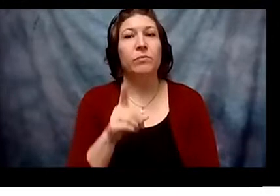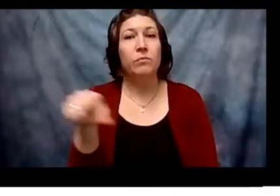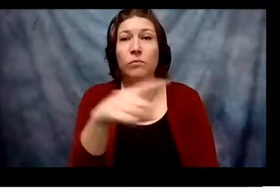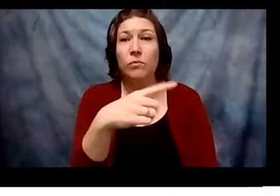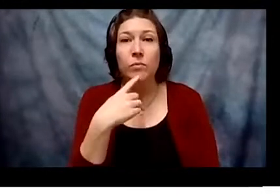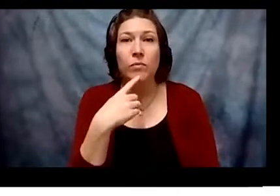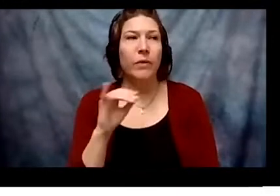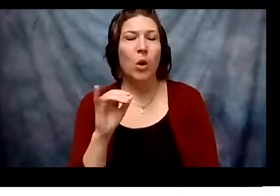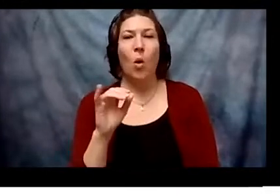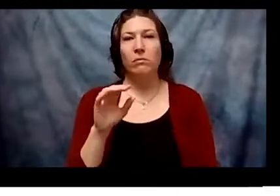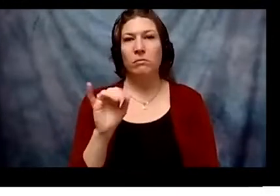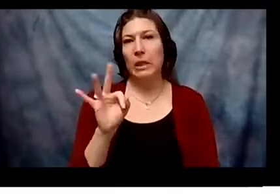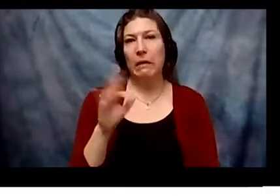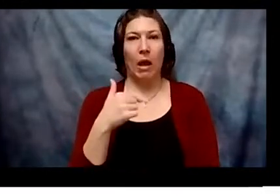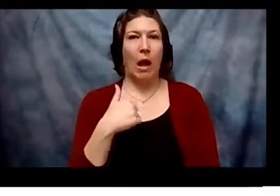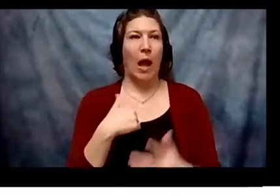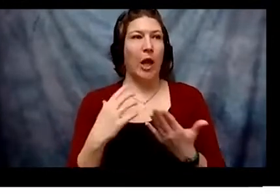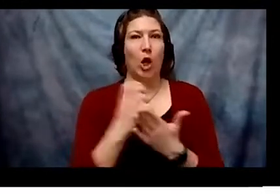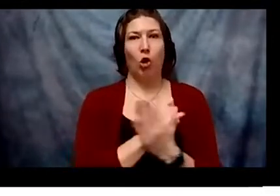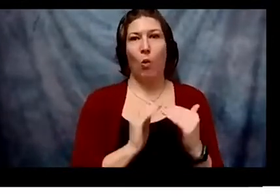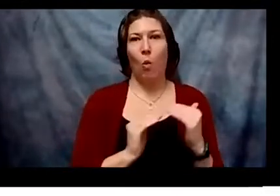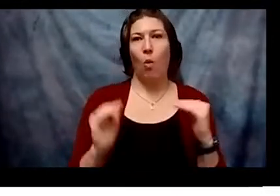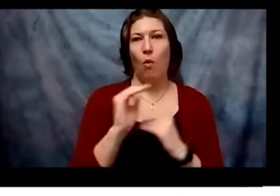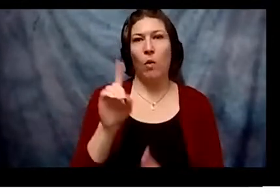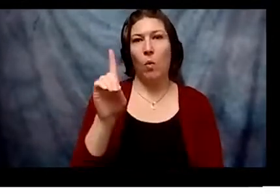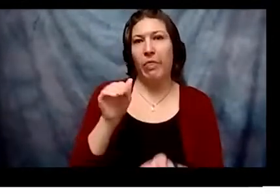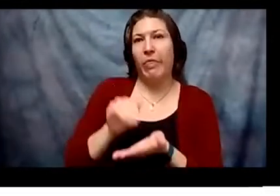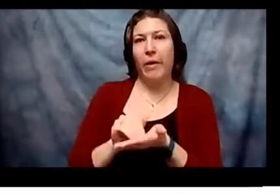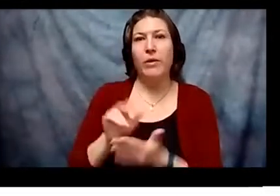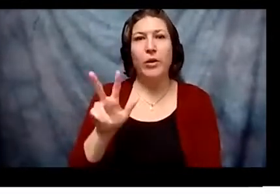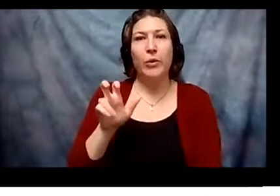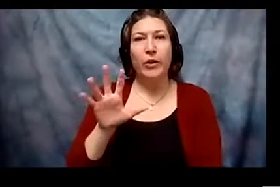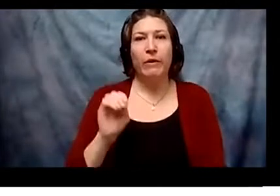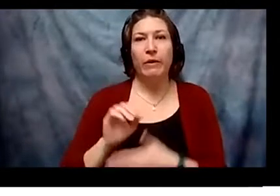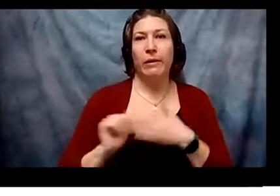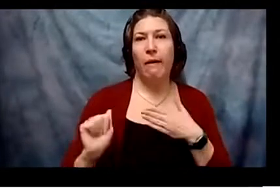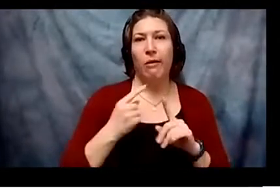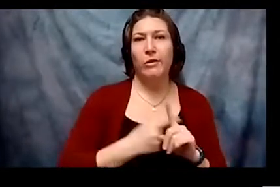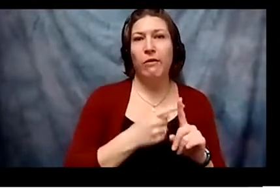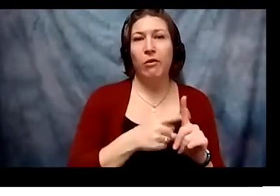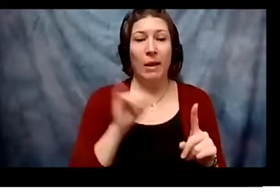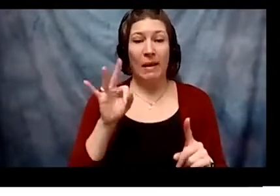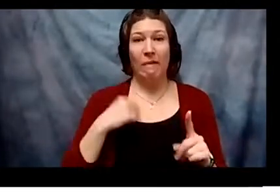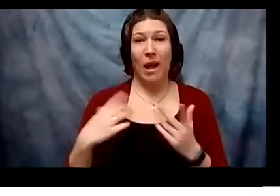make over $1350 a month, you'll